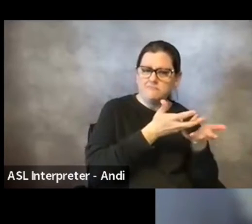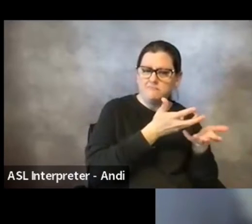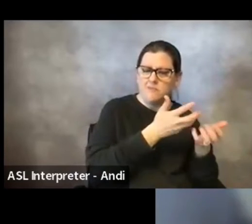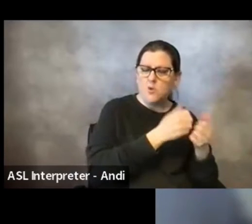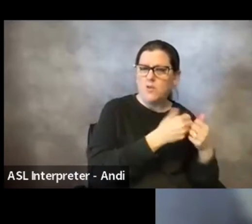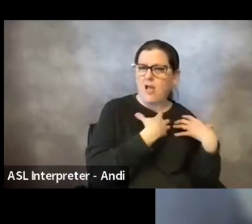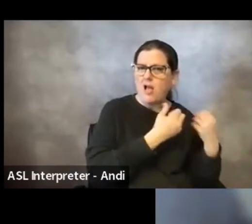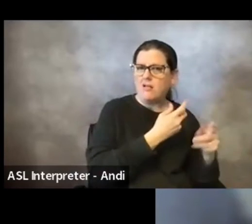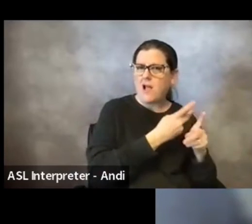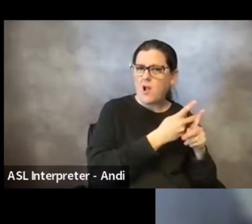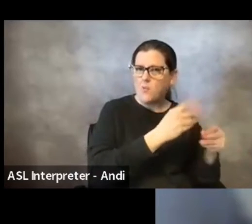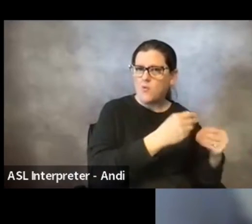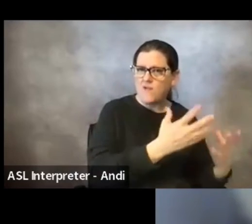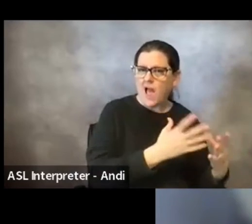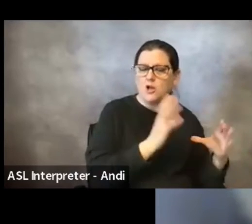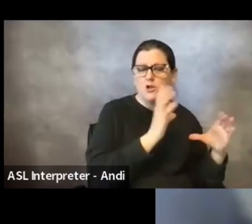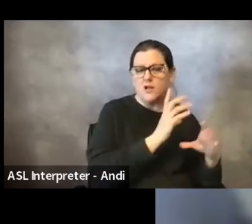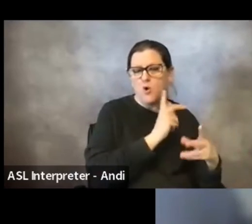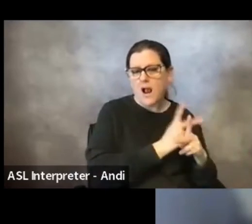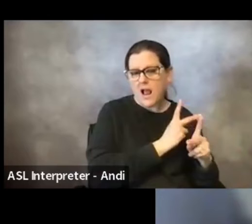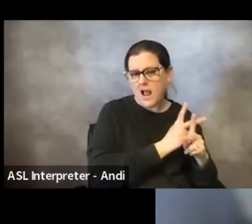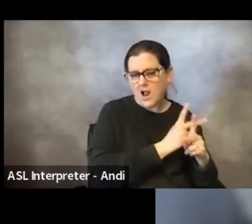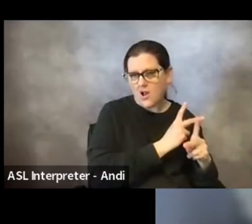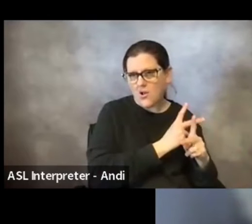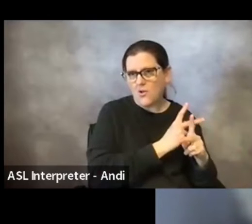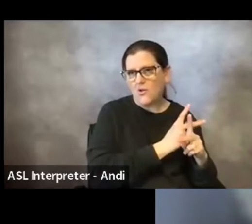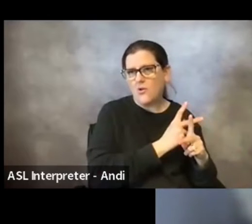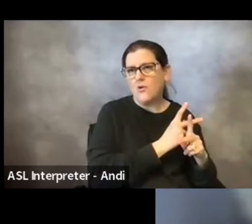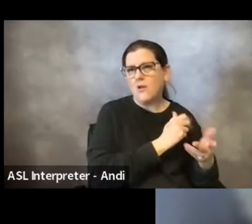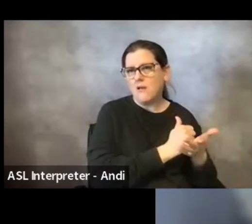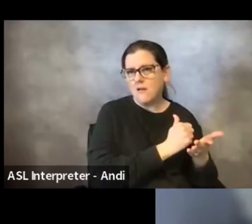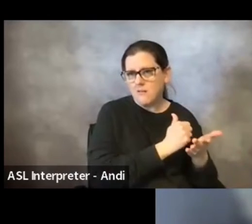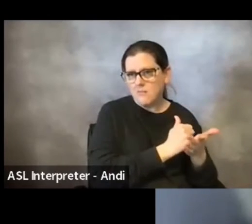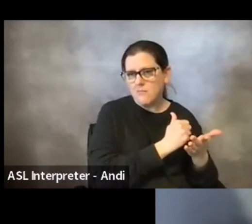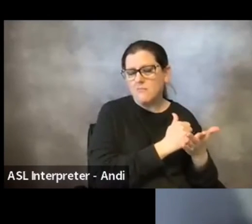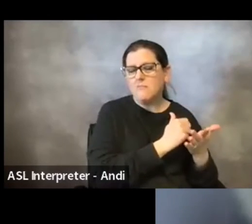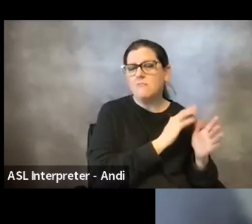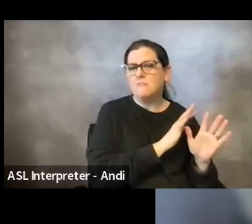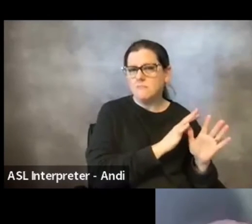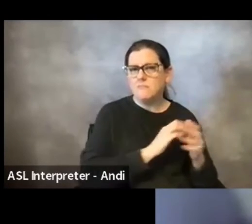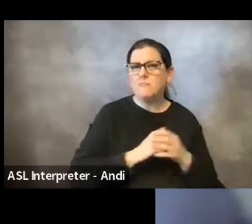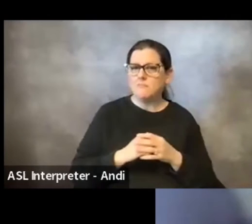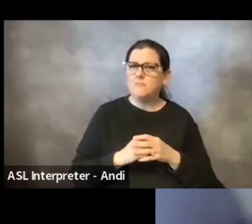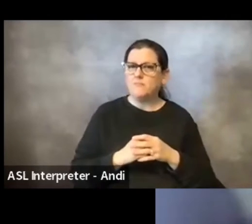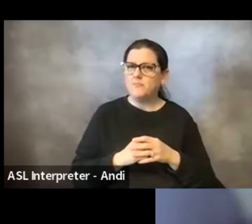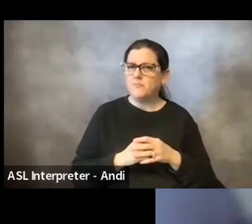providers and seeking care. And so, that could be playing a role